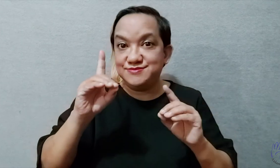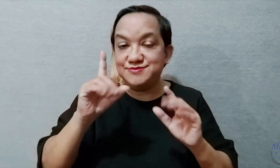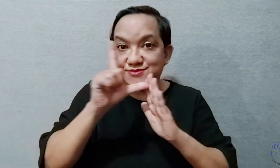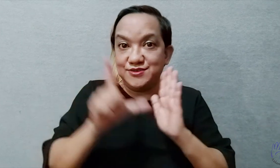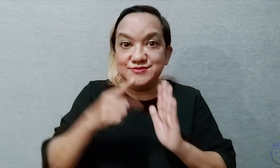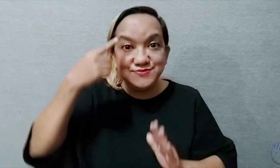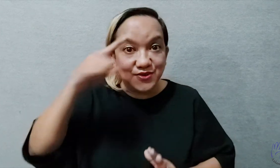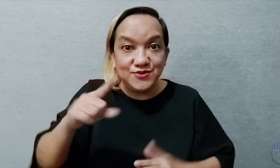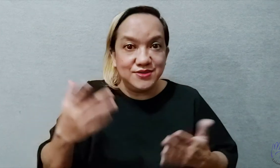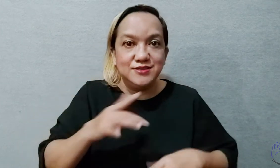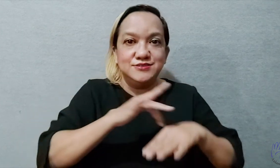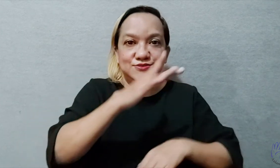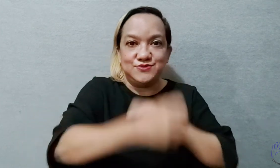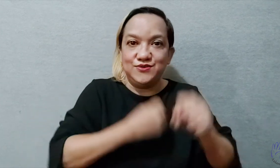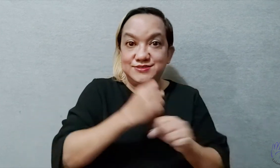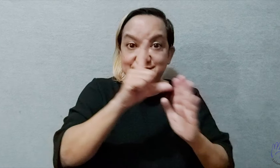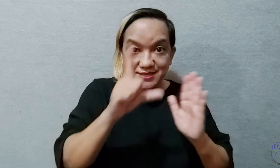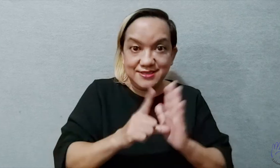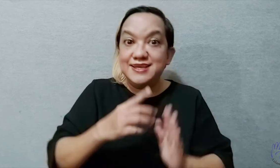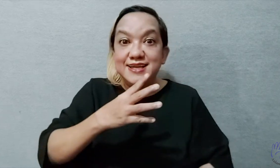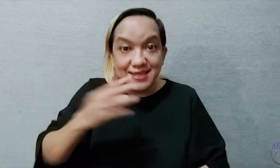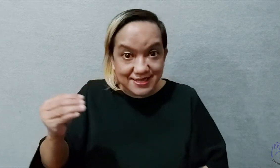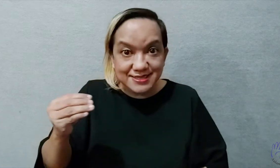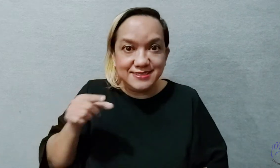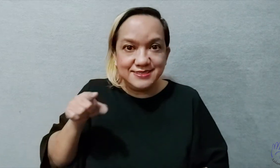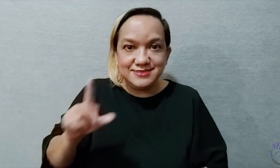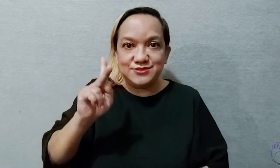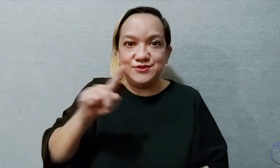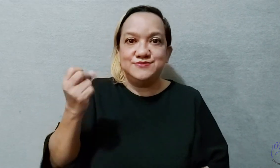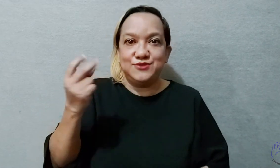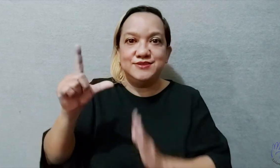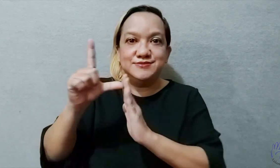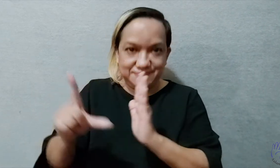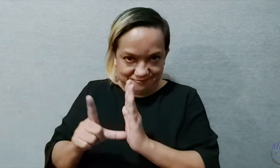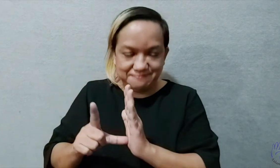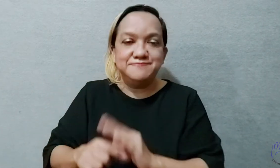one focuses on The Early Years Act and K-12 (Enhanced Basic Education).